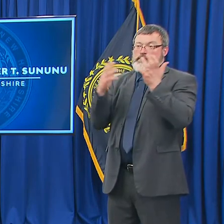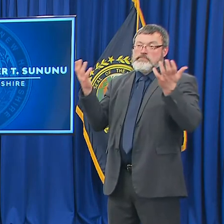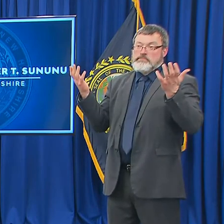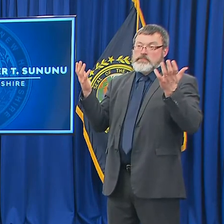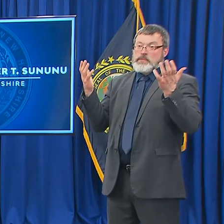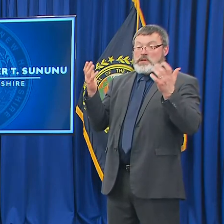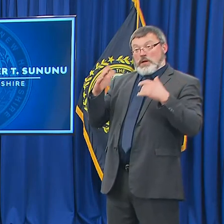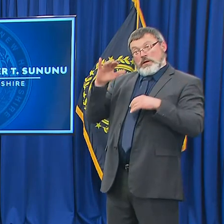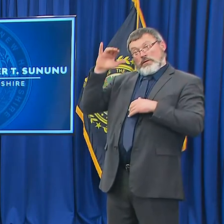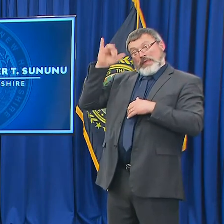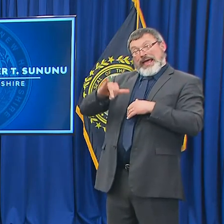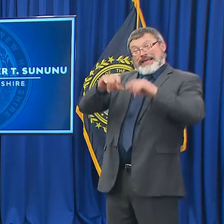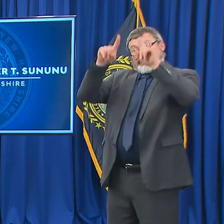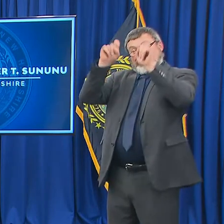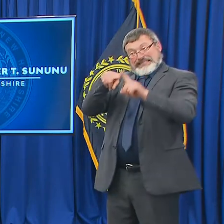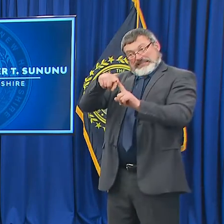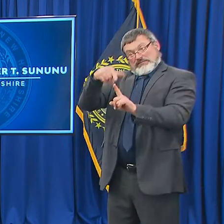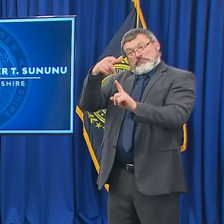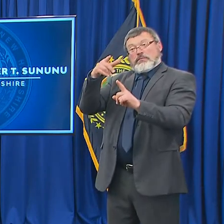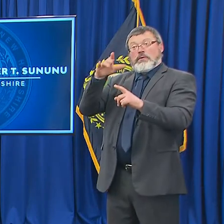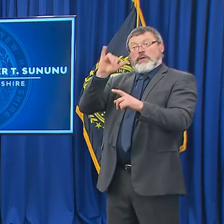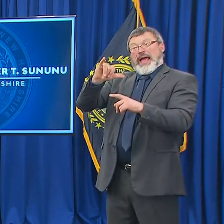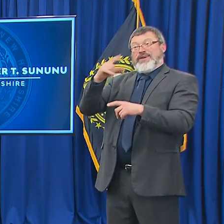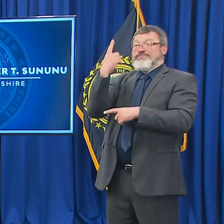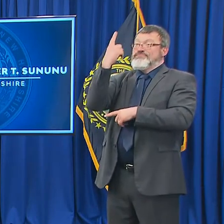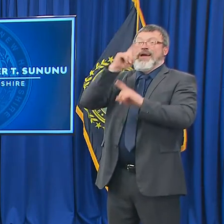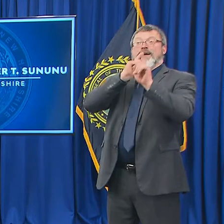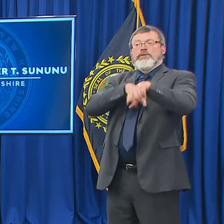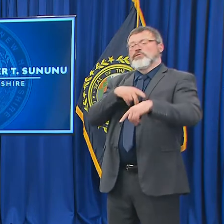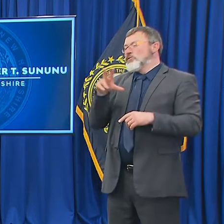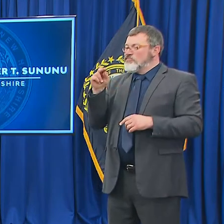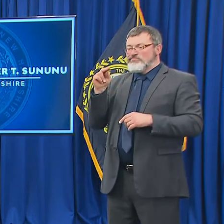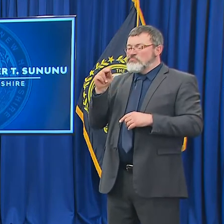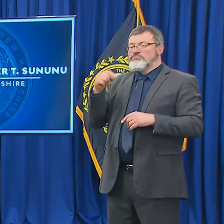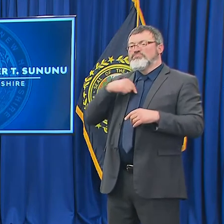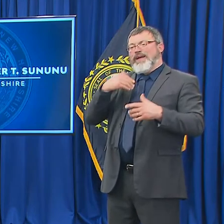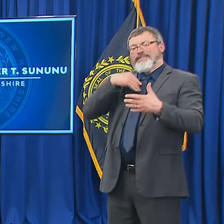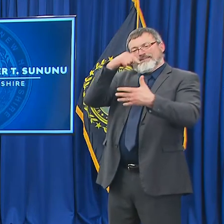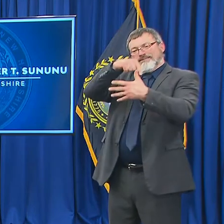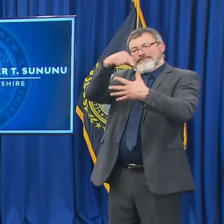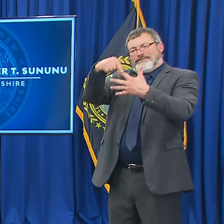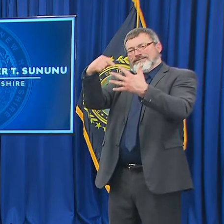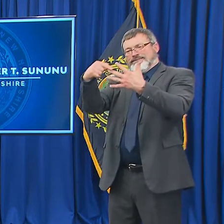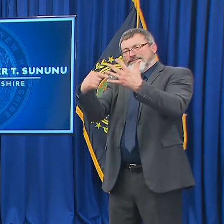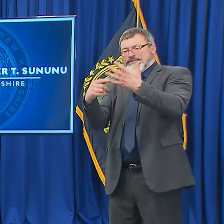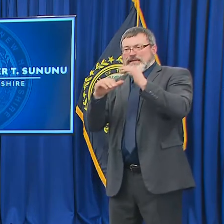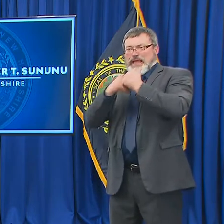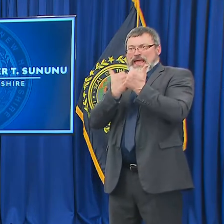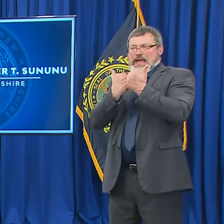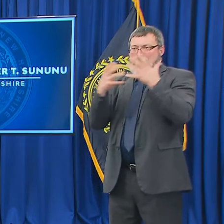If they are having symptoms COVID 19 and testing remains available for people that don't have symptoms.